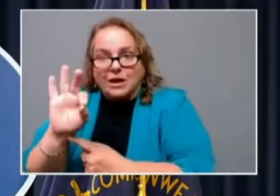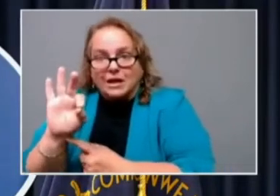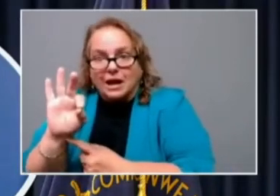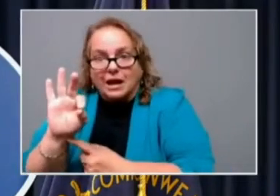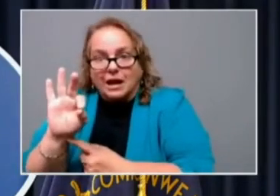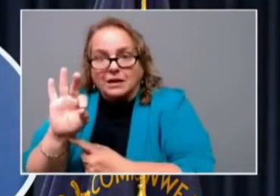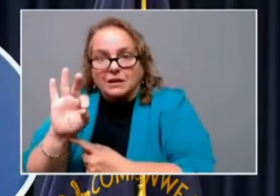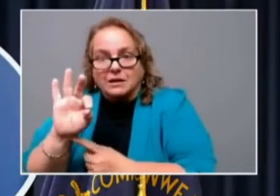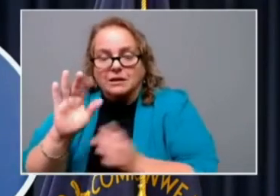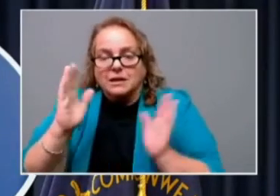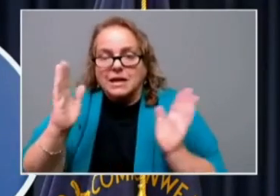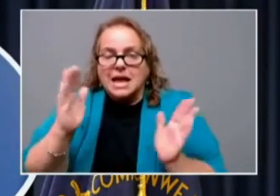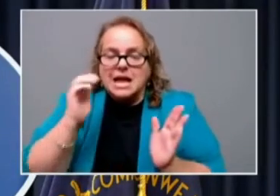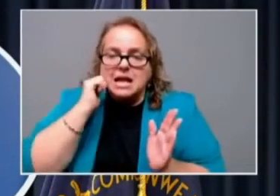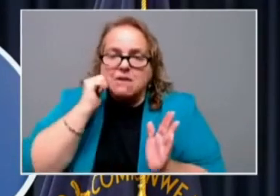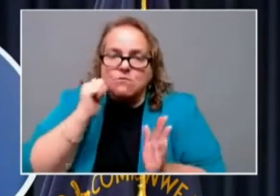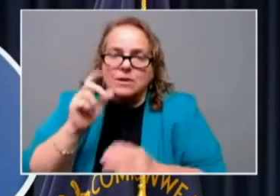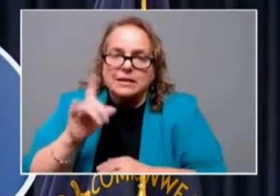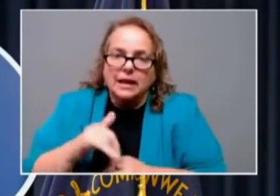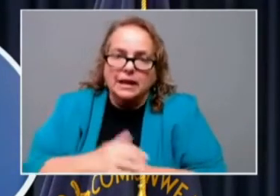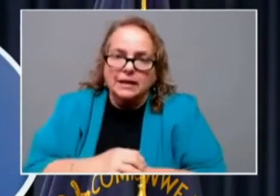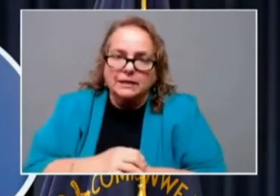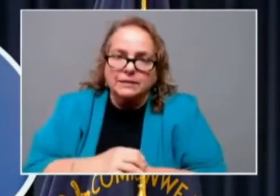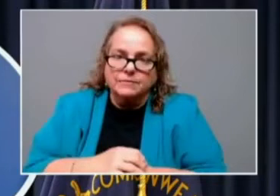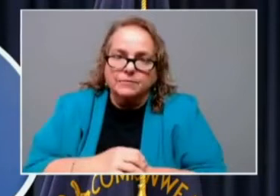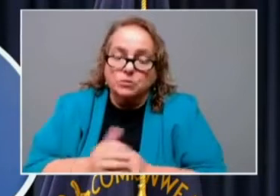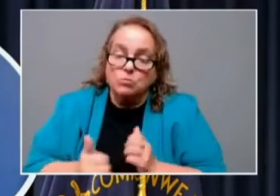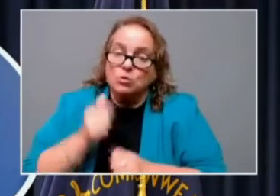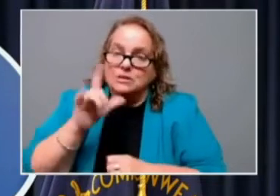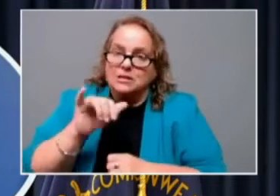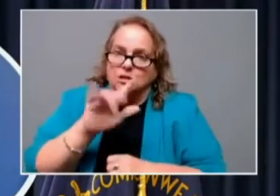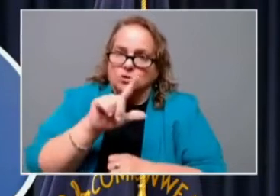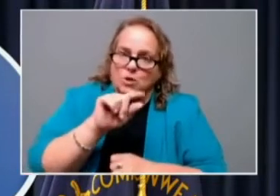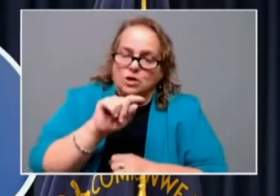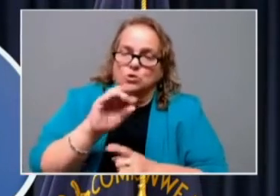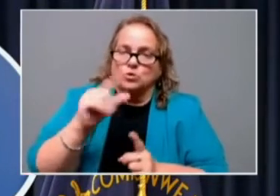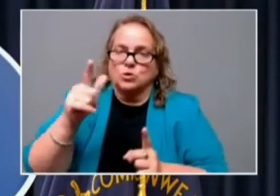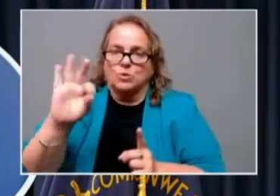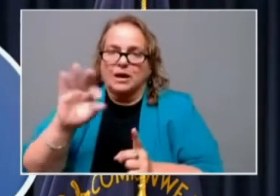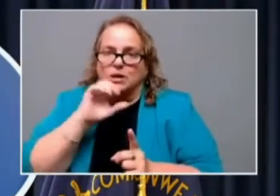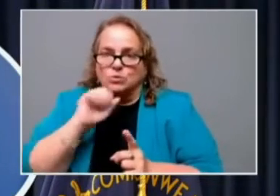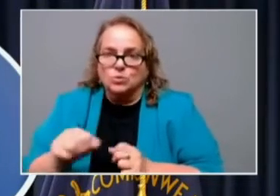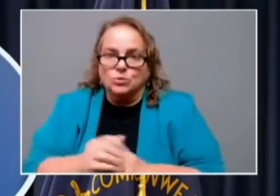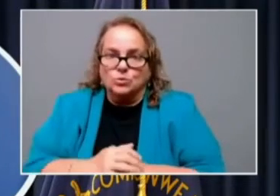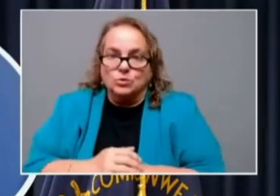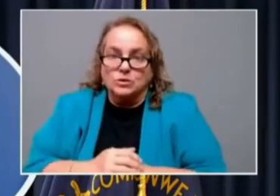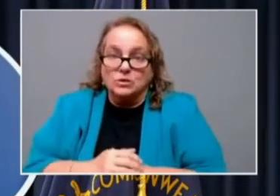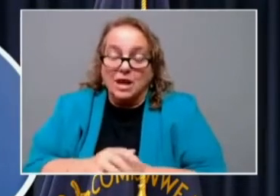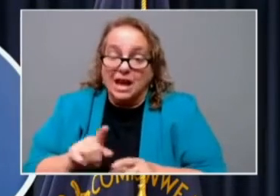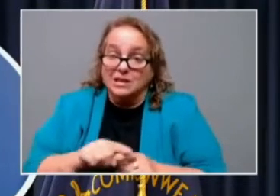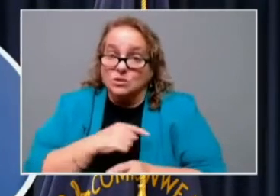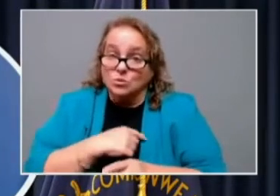think that's especially the 20-29 year olds. As we look at our week over week